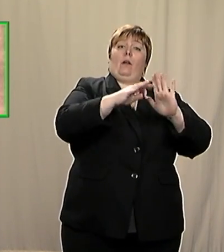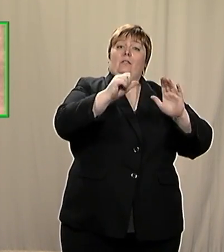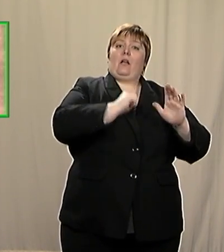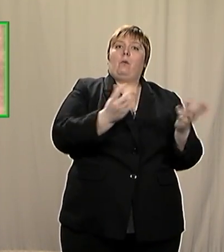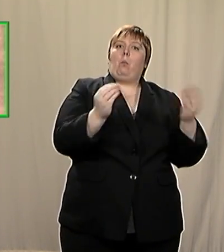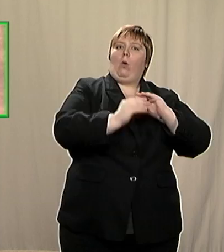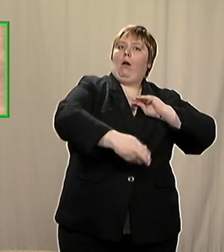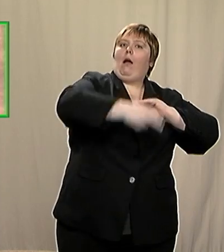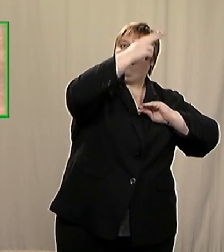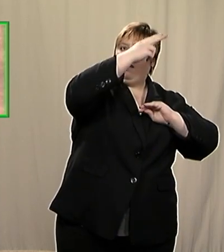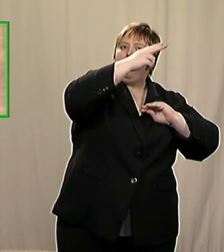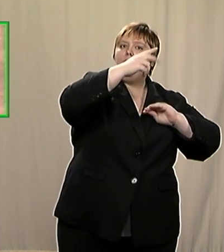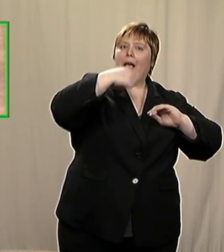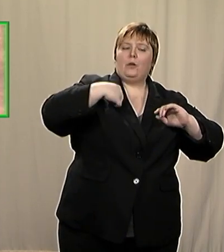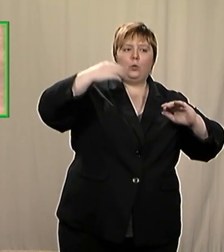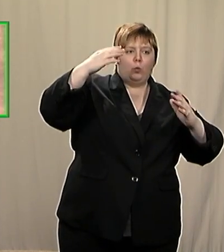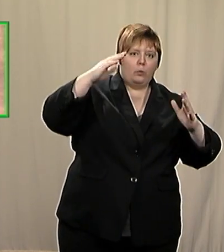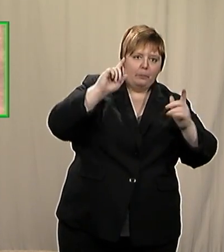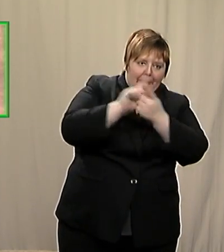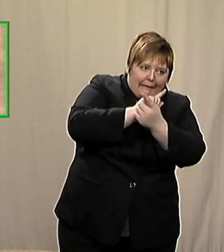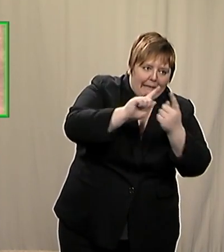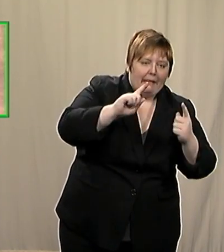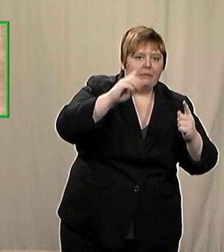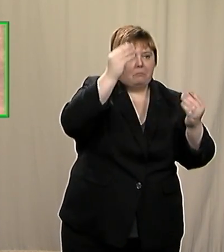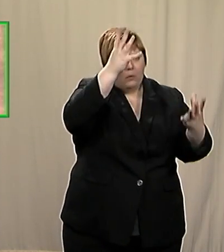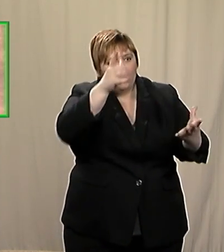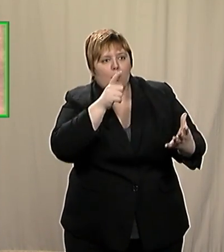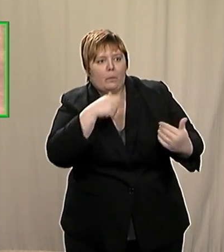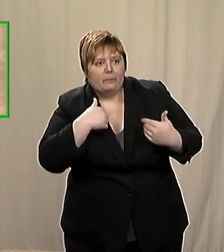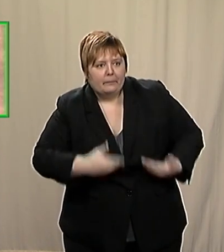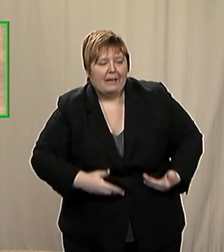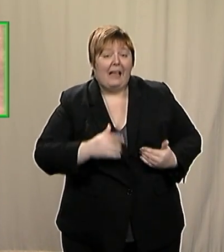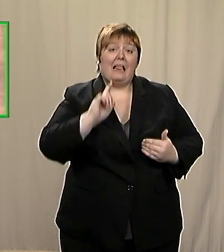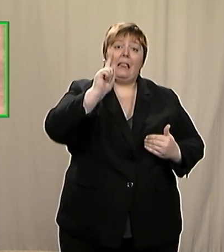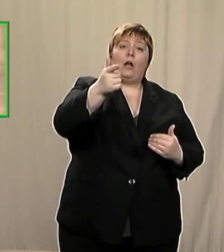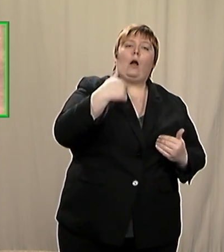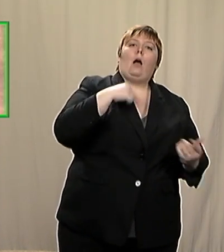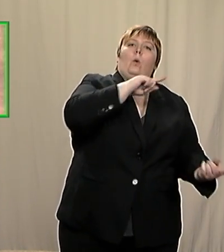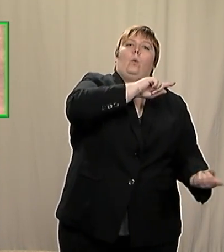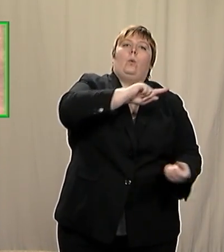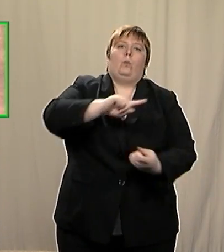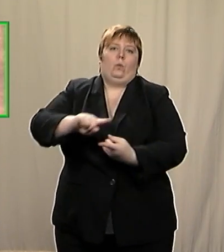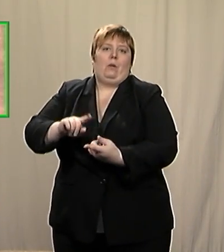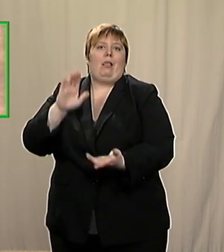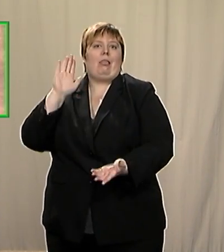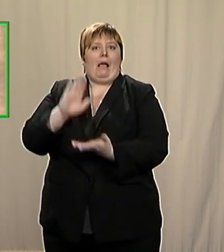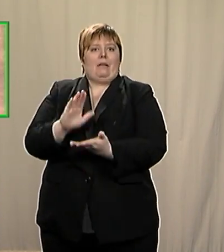might be somewhat higher in order to familiarize myself, and later on I can reduce the presentation of self